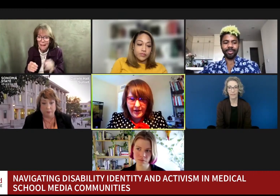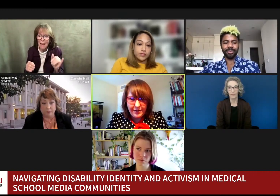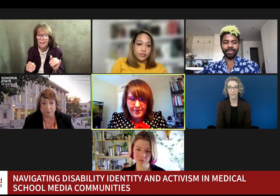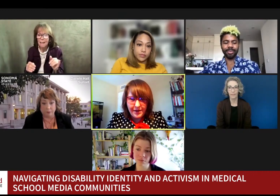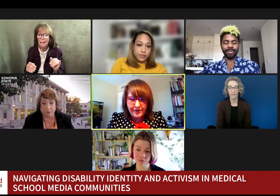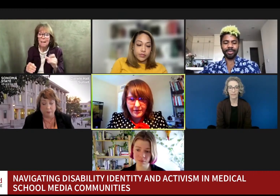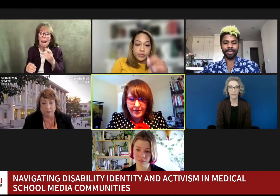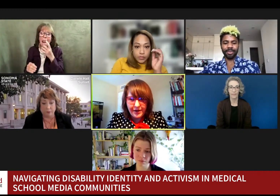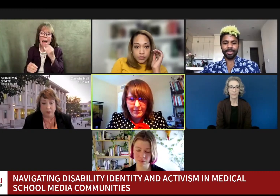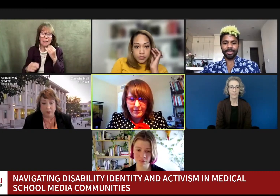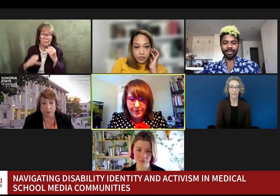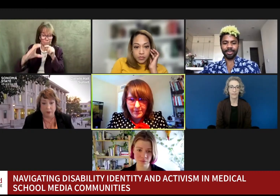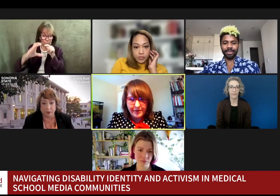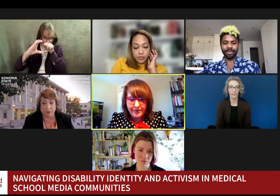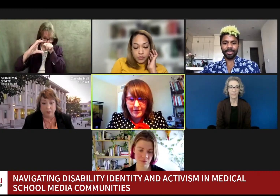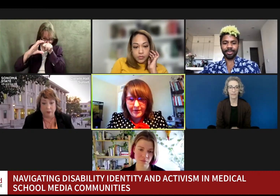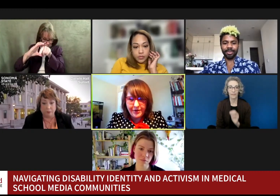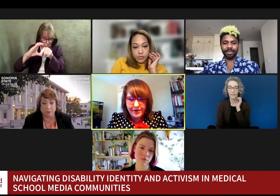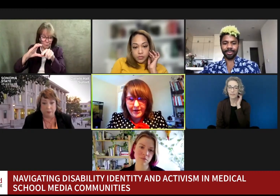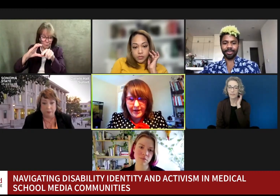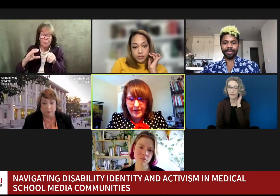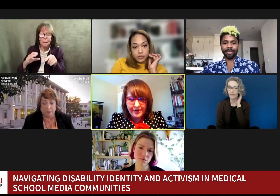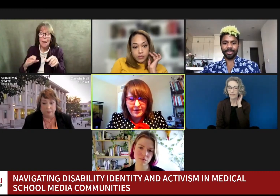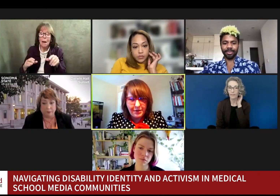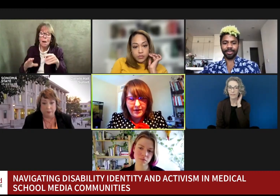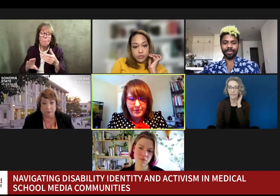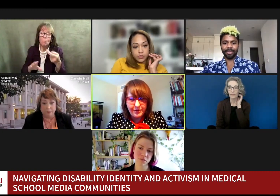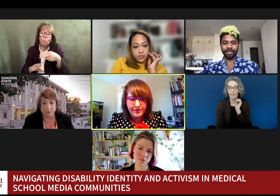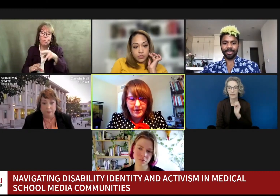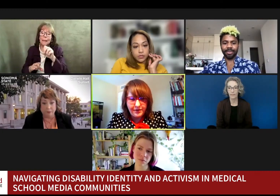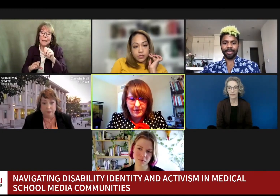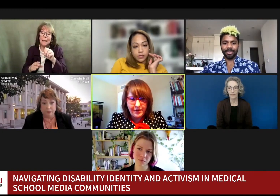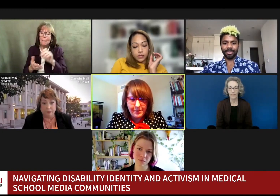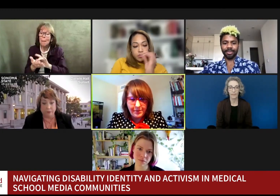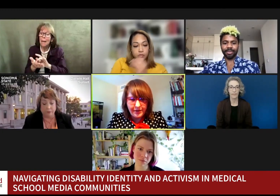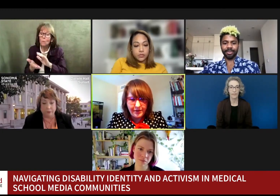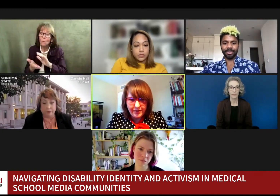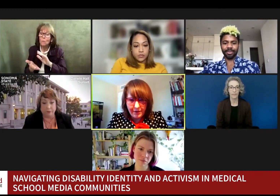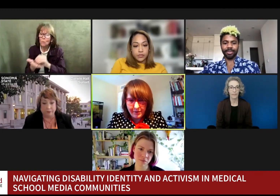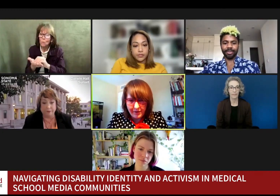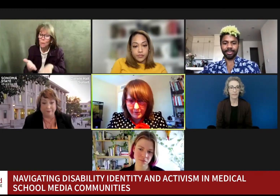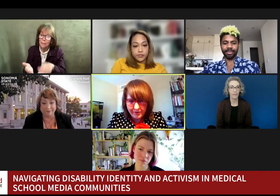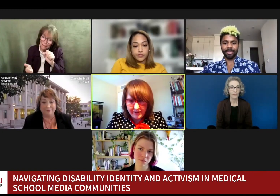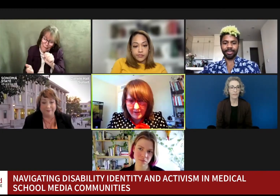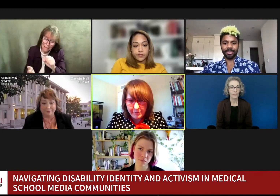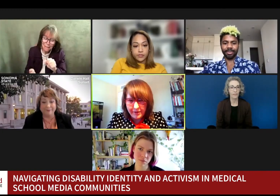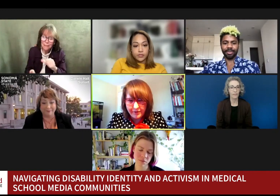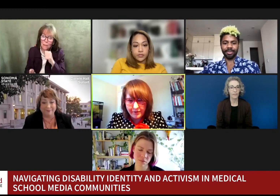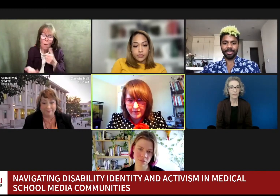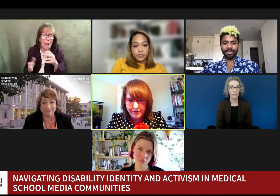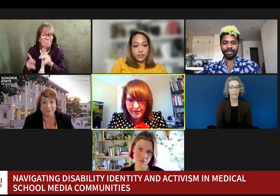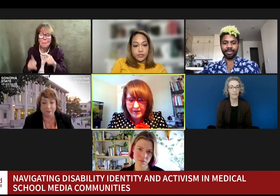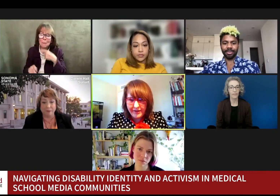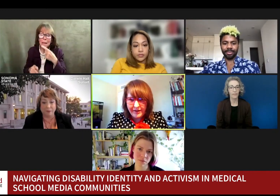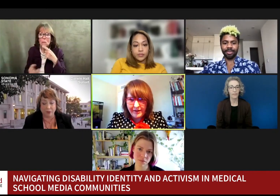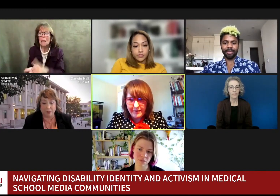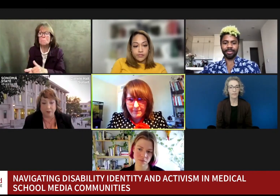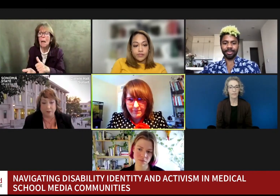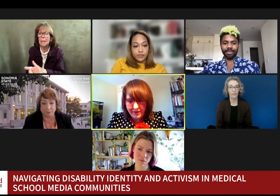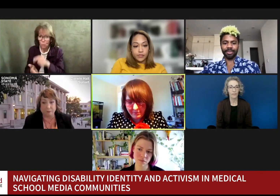And also letting pre-medical students to know that, yes, it's possible, don't let people tell you it's not possible to get into medical school.